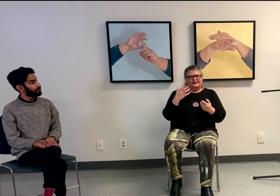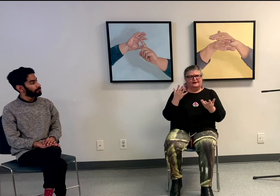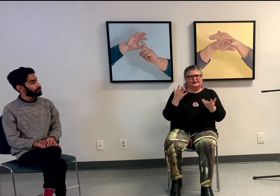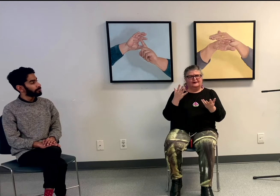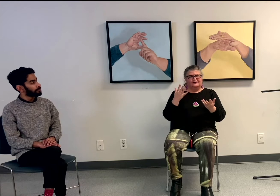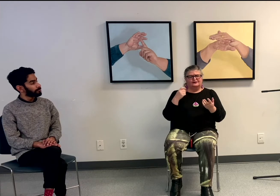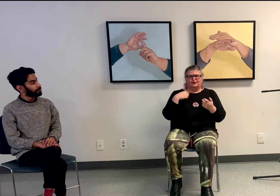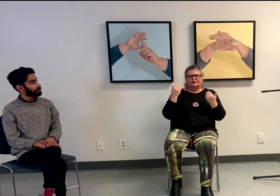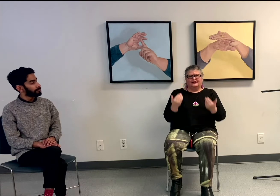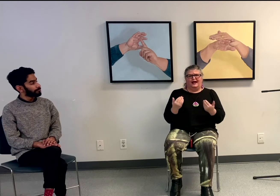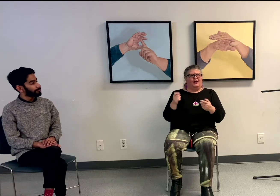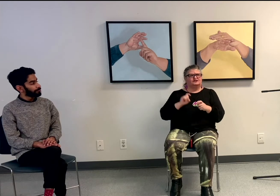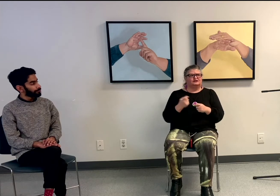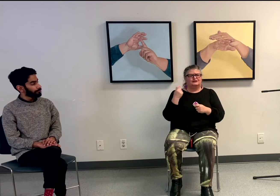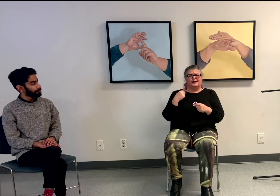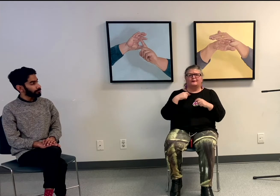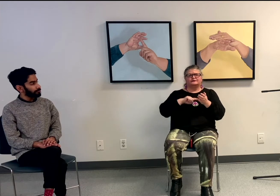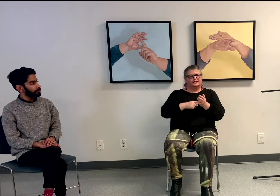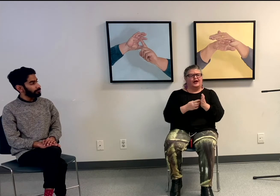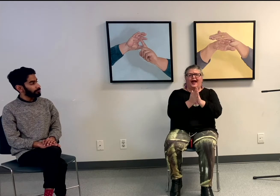how to support myself or what things I might need.